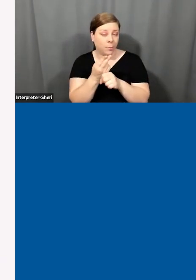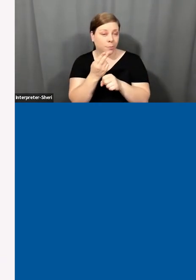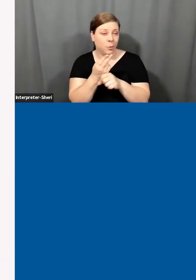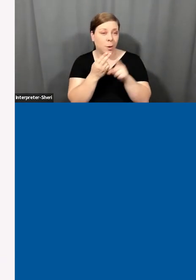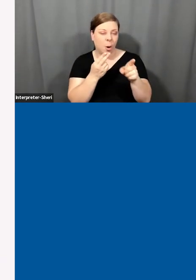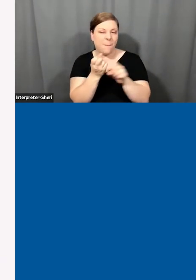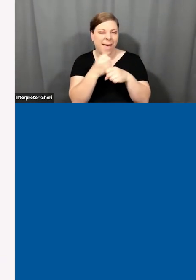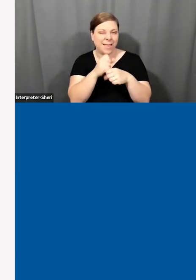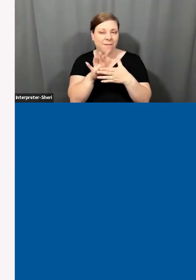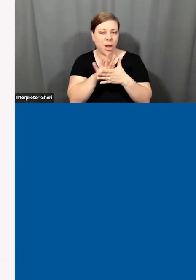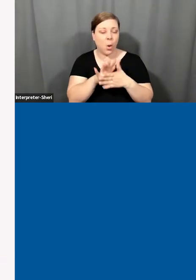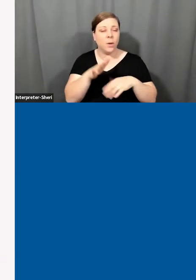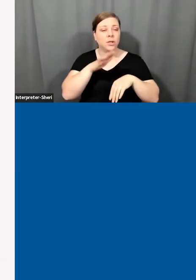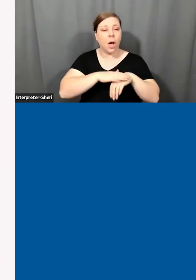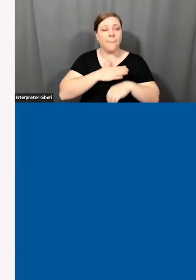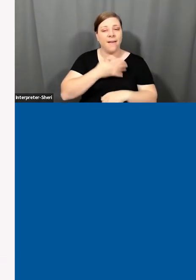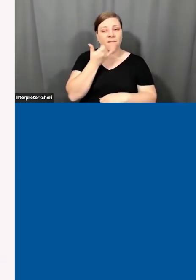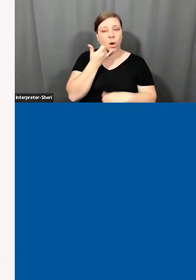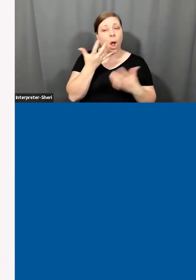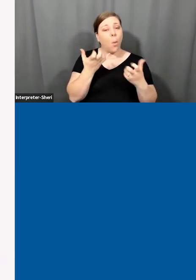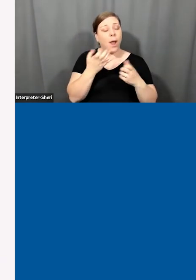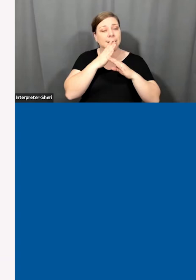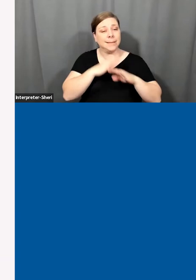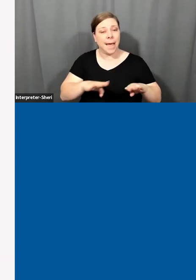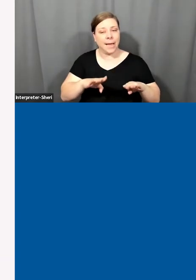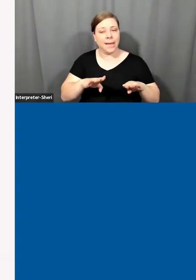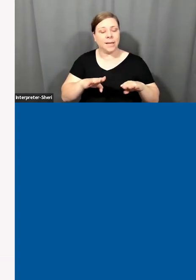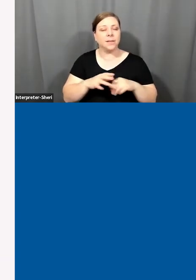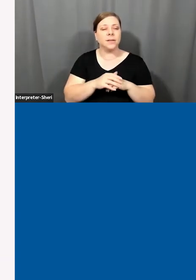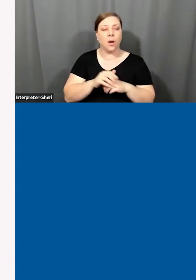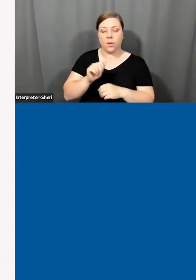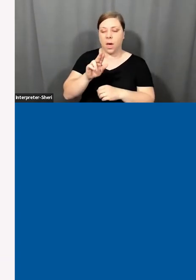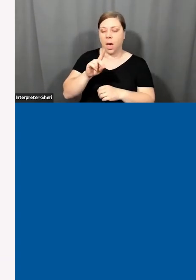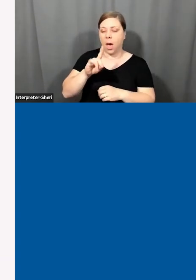I wanted a silent video, so I recorded my audio for the description separately